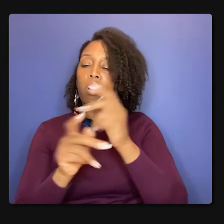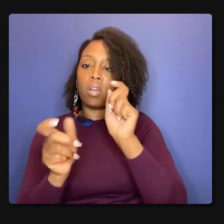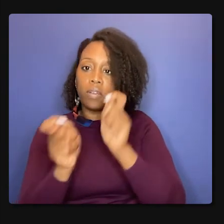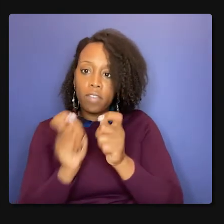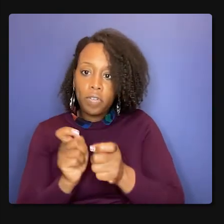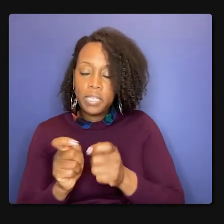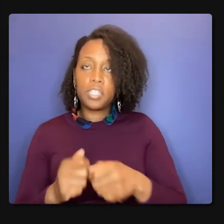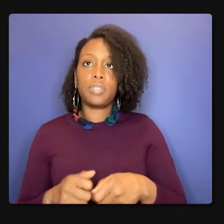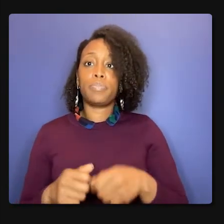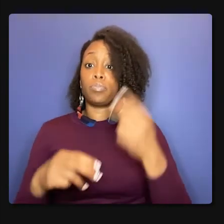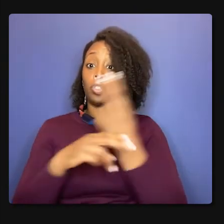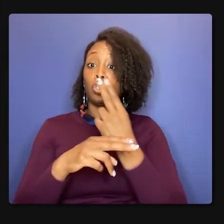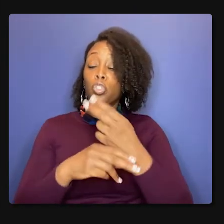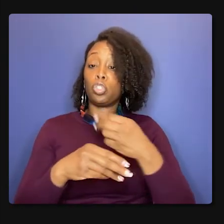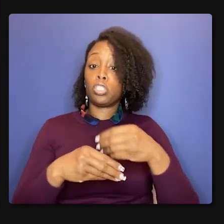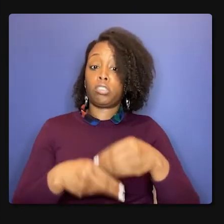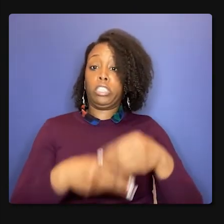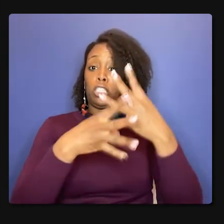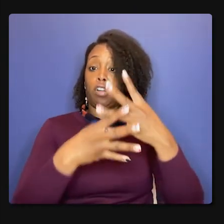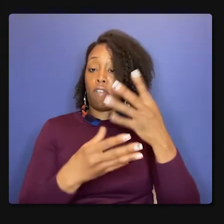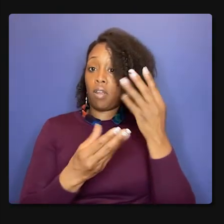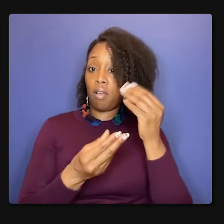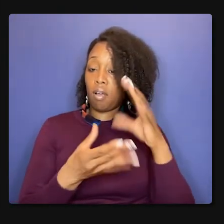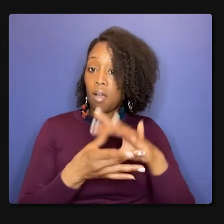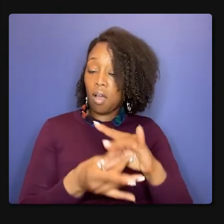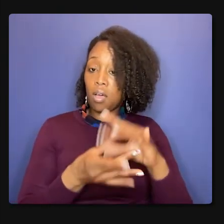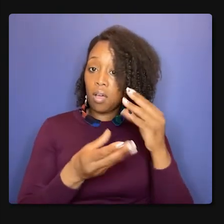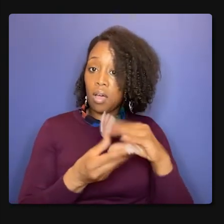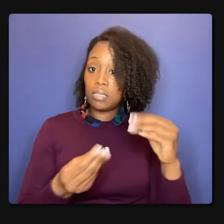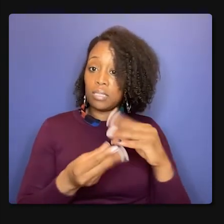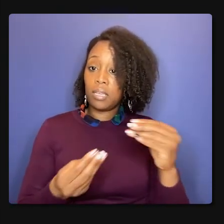ask about product configuration, user-generated content,